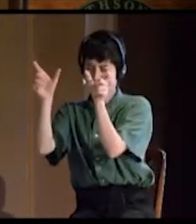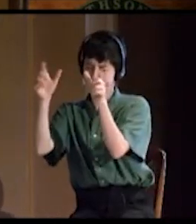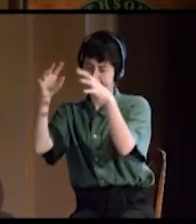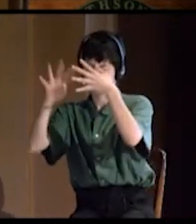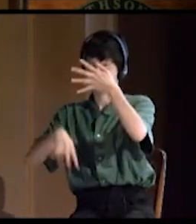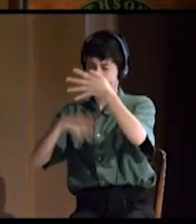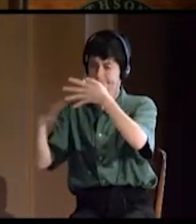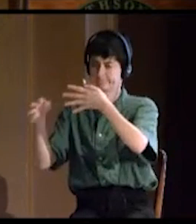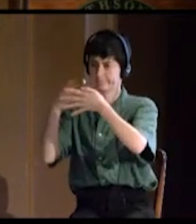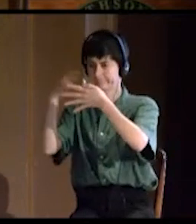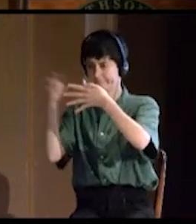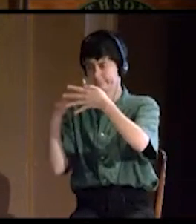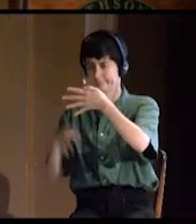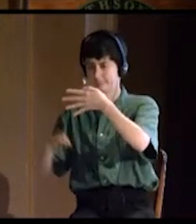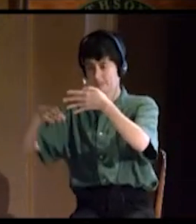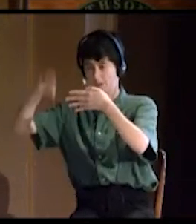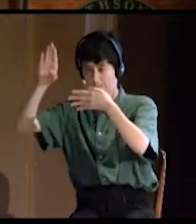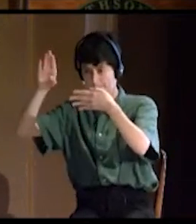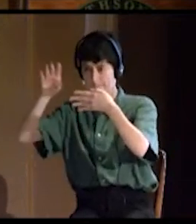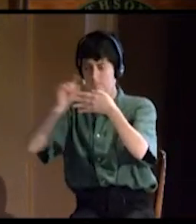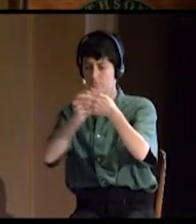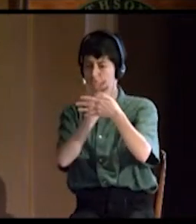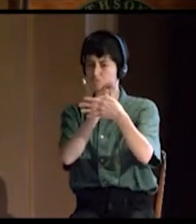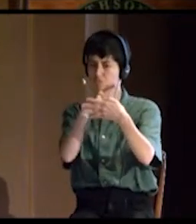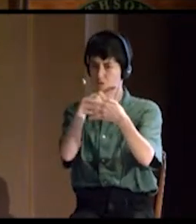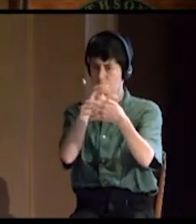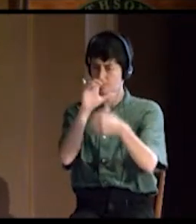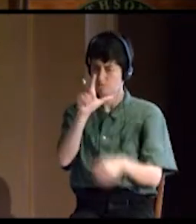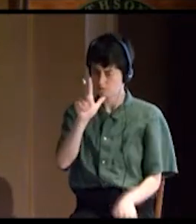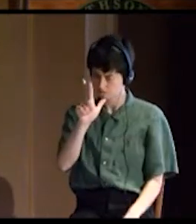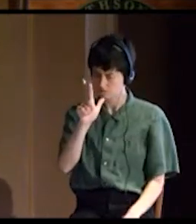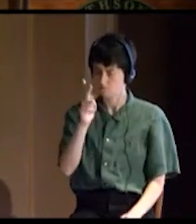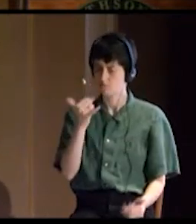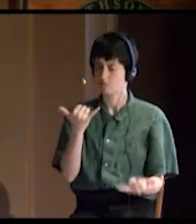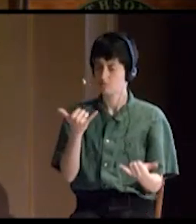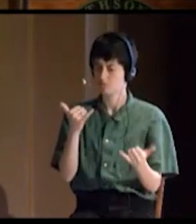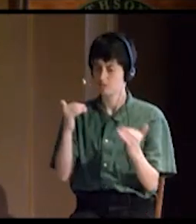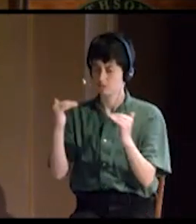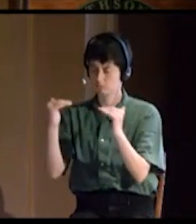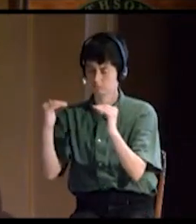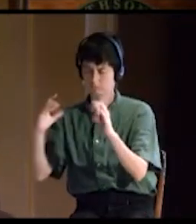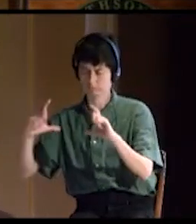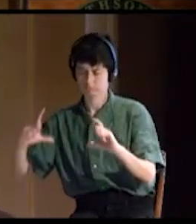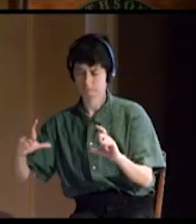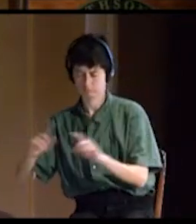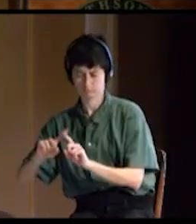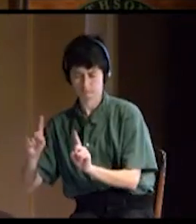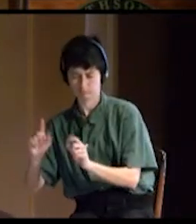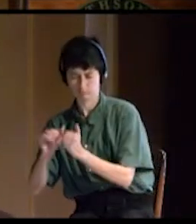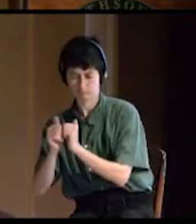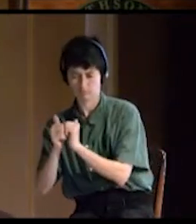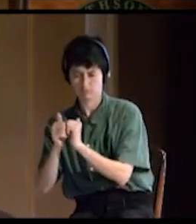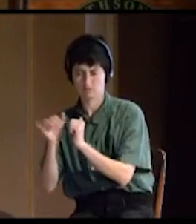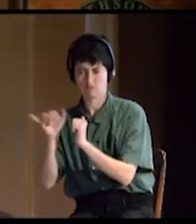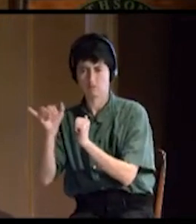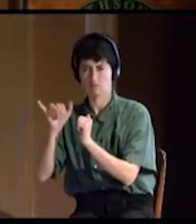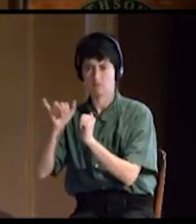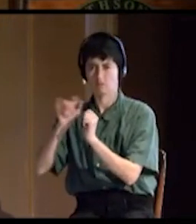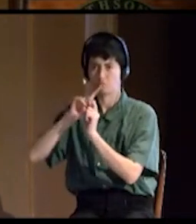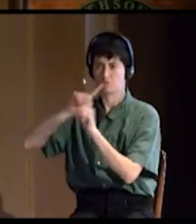to changing conditions on top, as well as moved in response to changing environmental conditions. Several lineages in the tropical racemose group